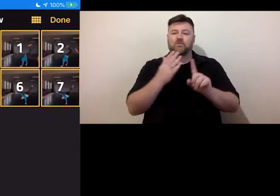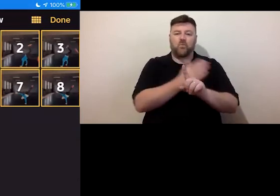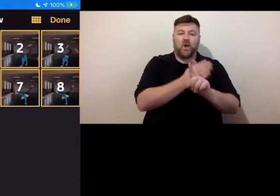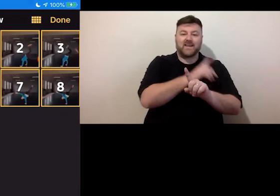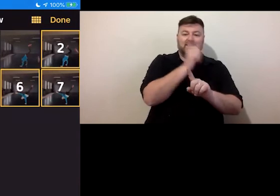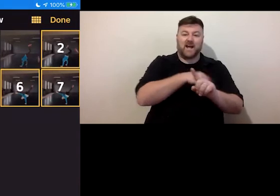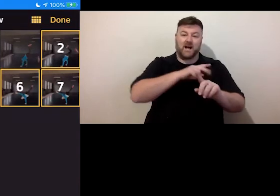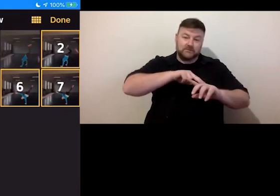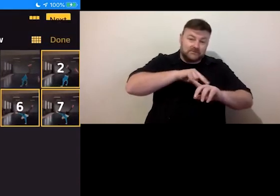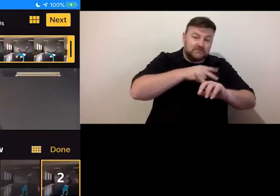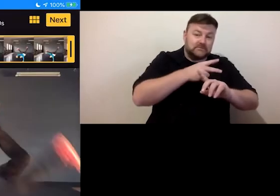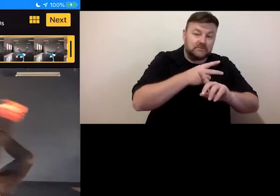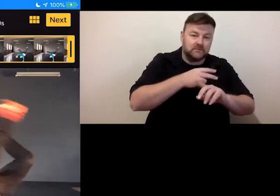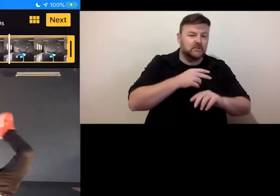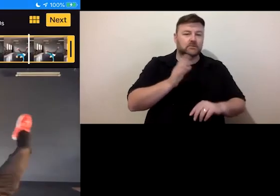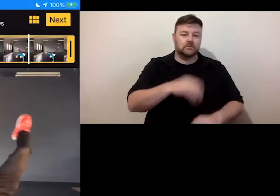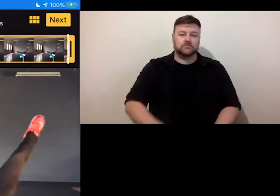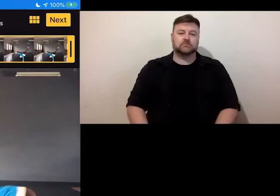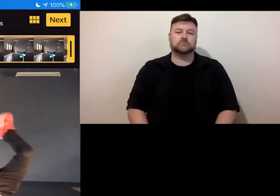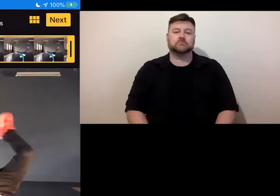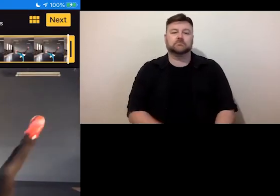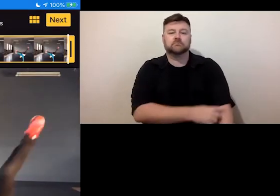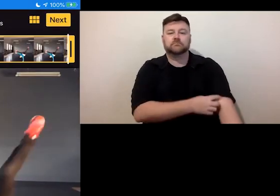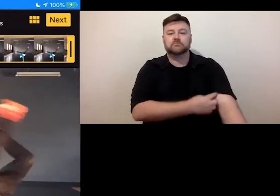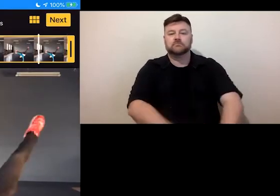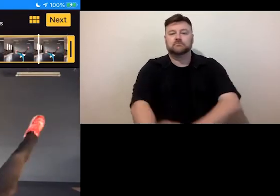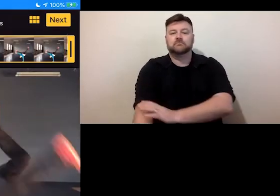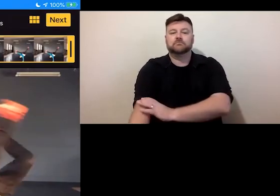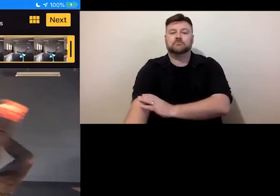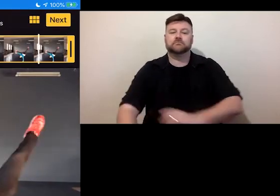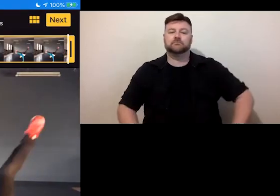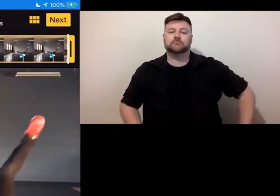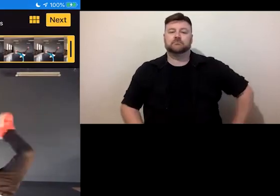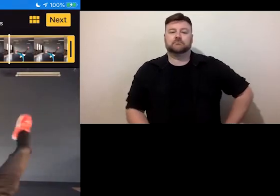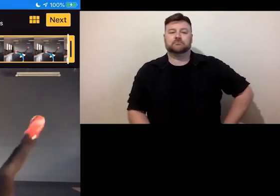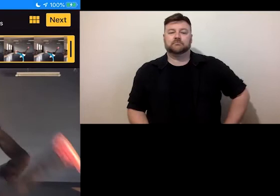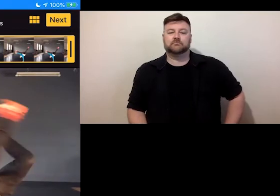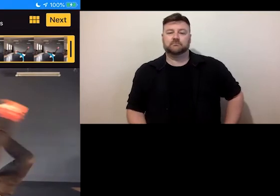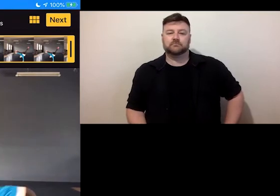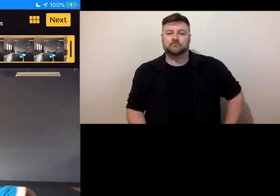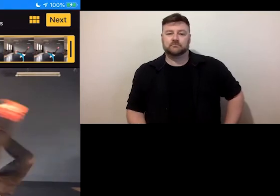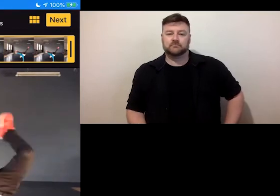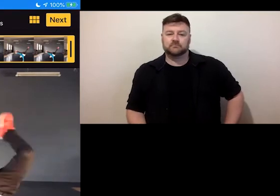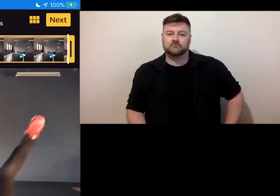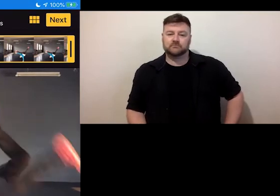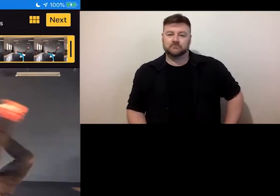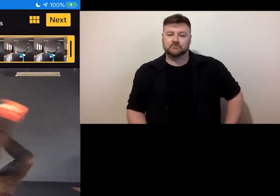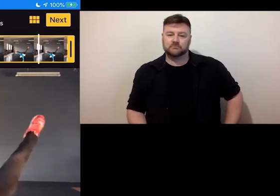not all of them. I'll leave No. 1 in, so there's a pre, and then there's in. In, in, in, in, in... Like that.